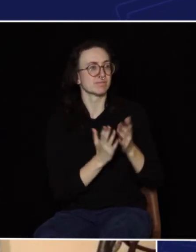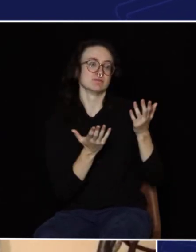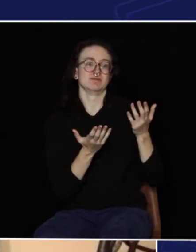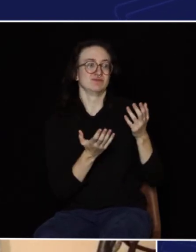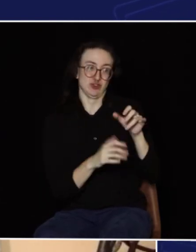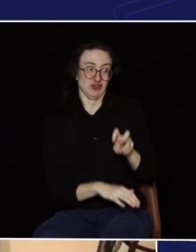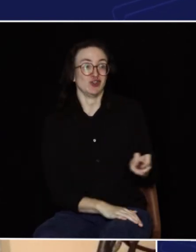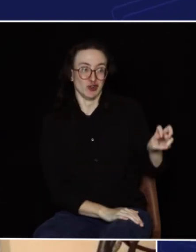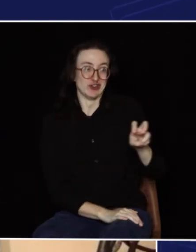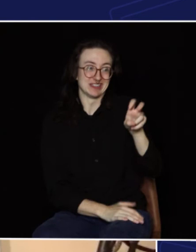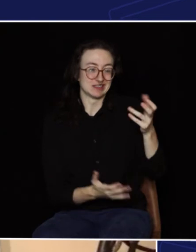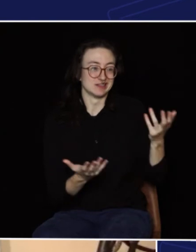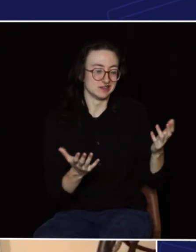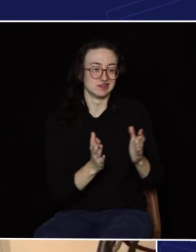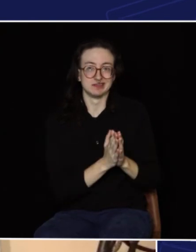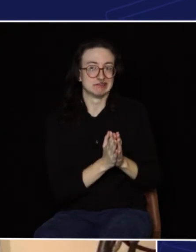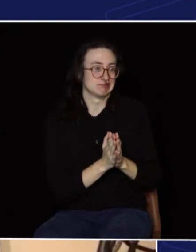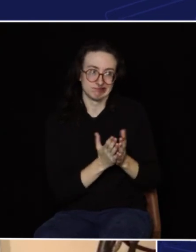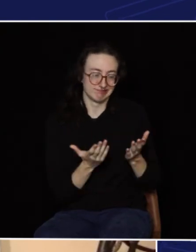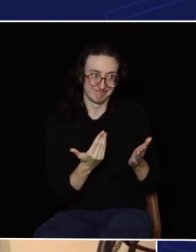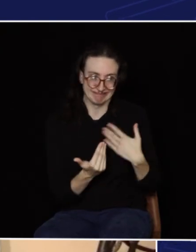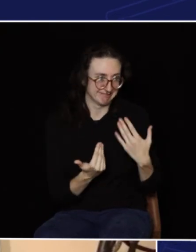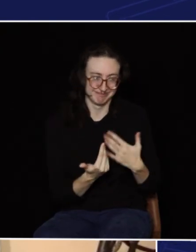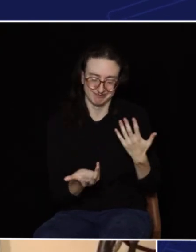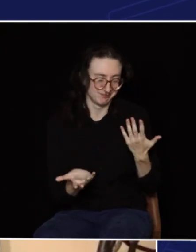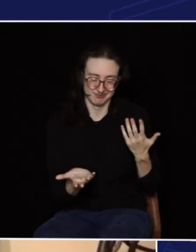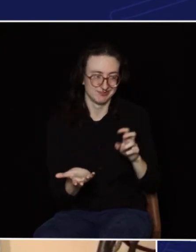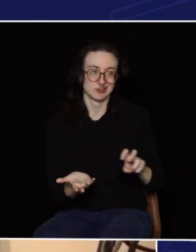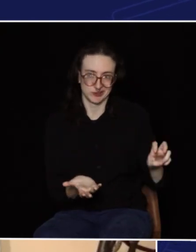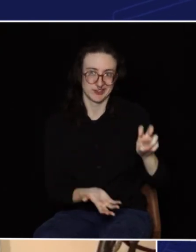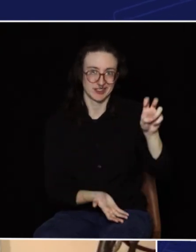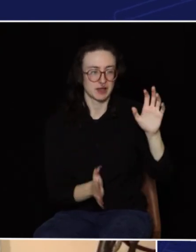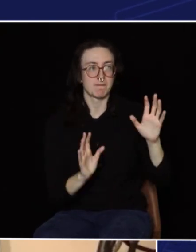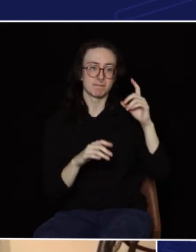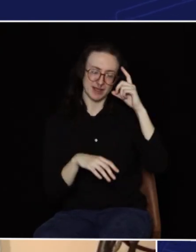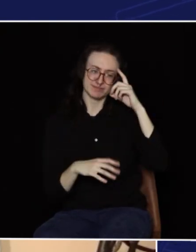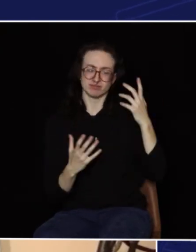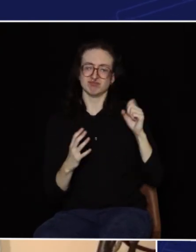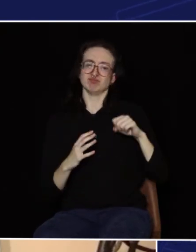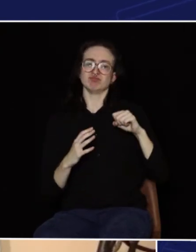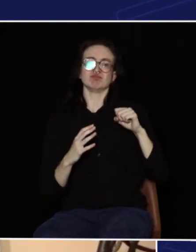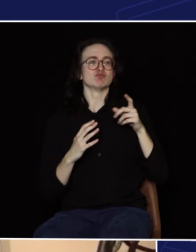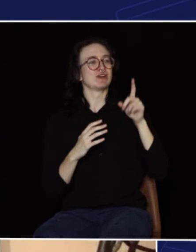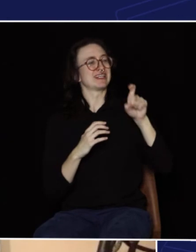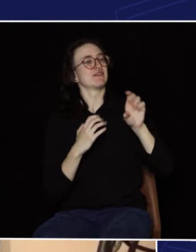It is a journey. It's not an easy journey, but I do believe, you need a village.